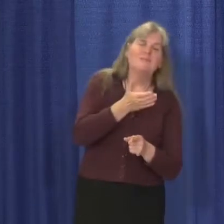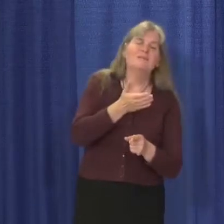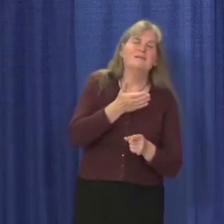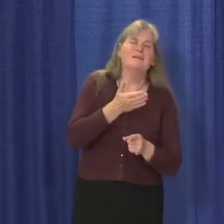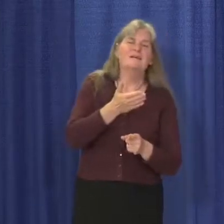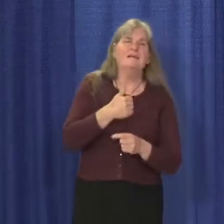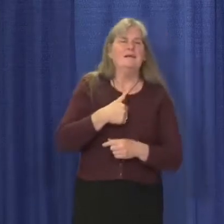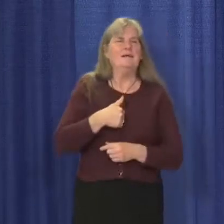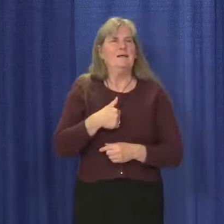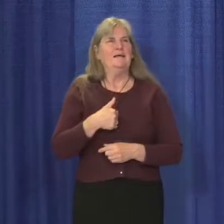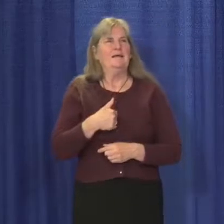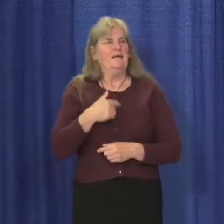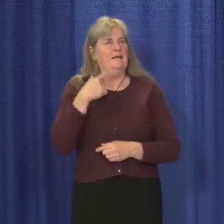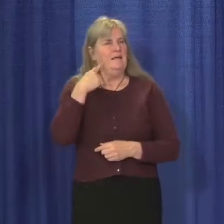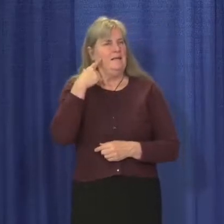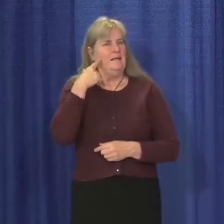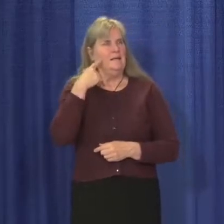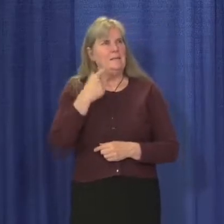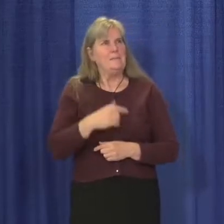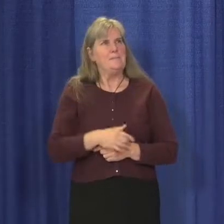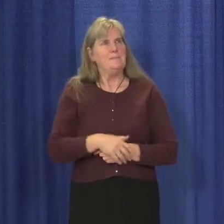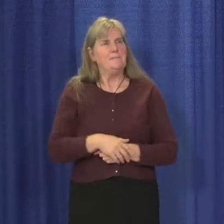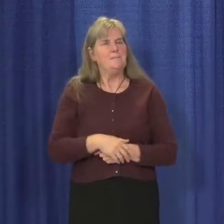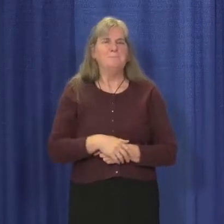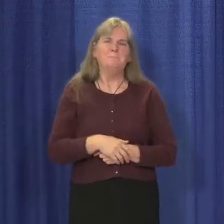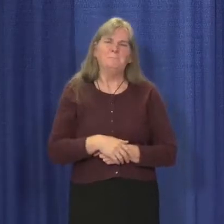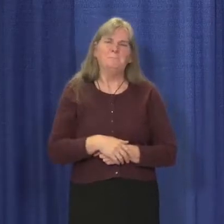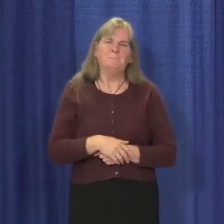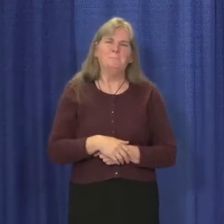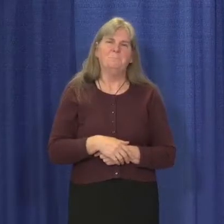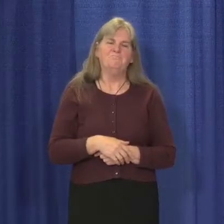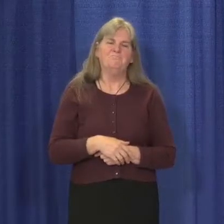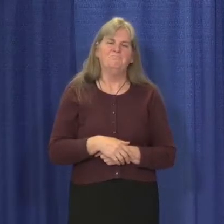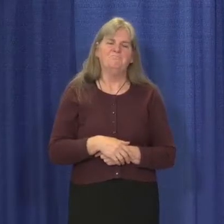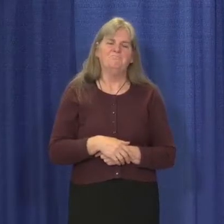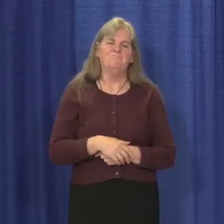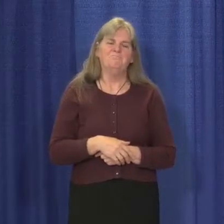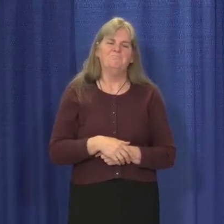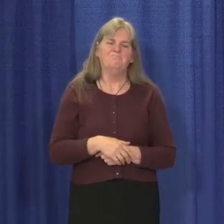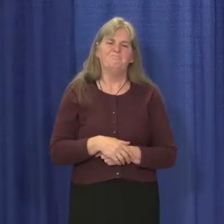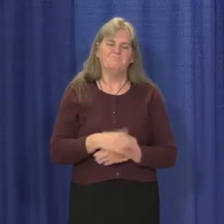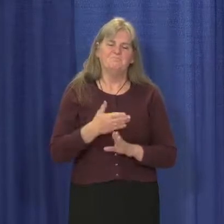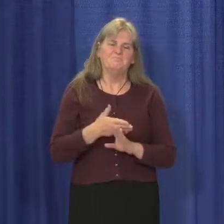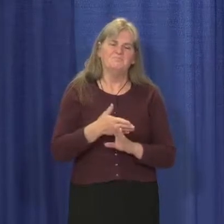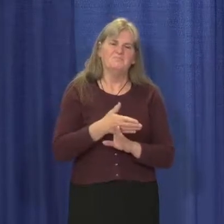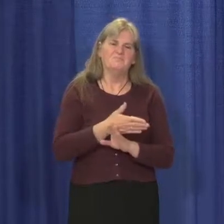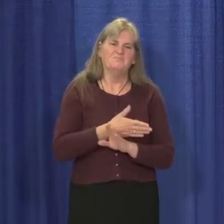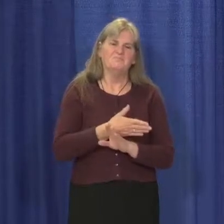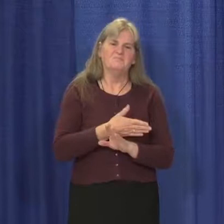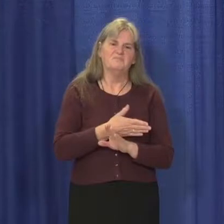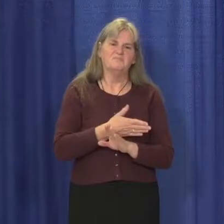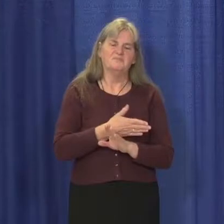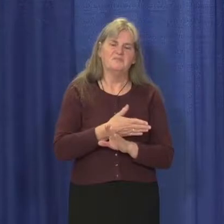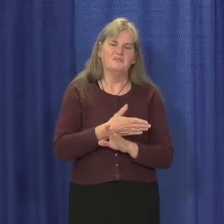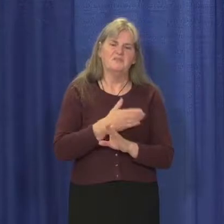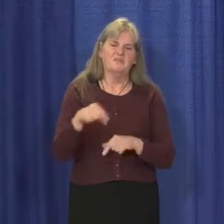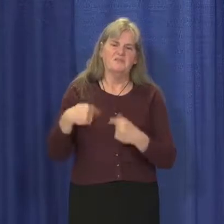there. These have been a sobering few